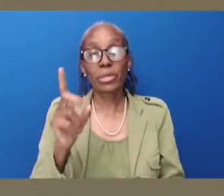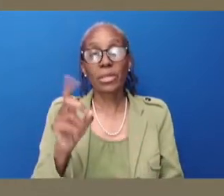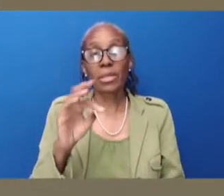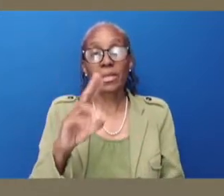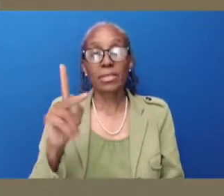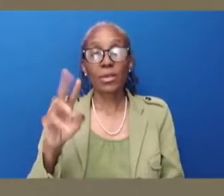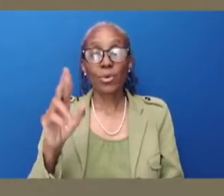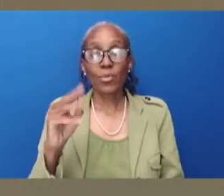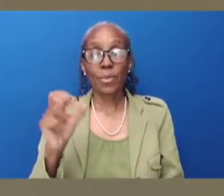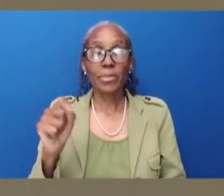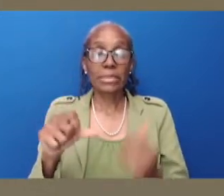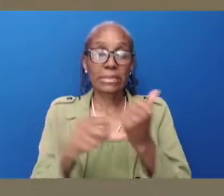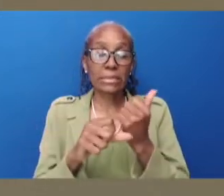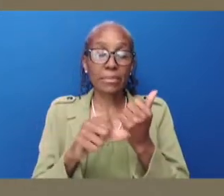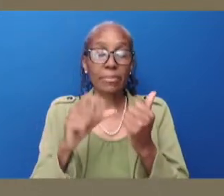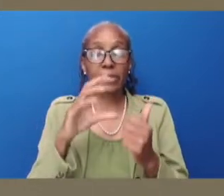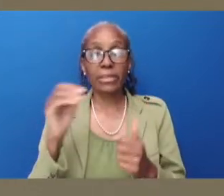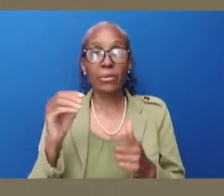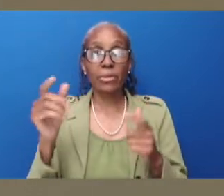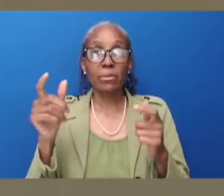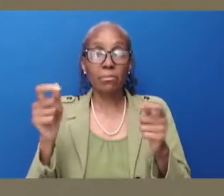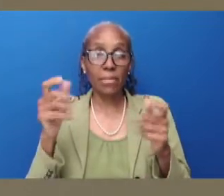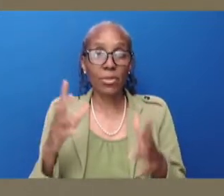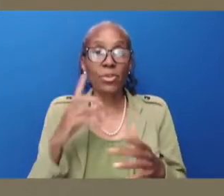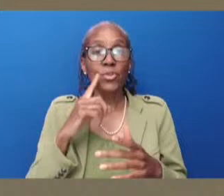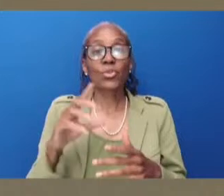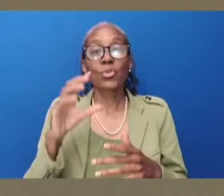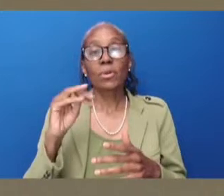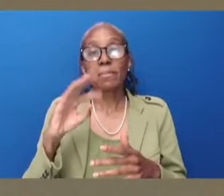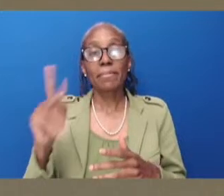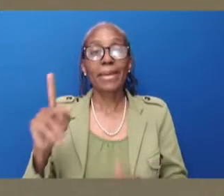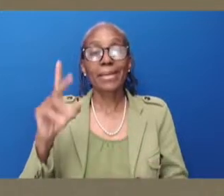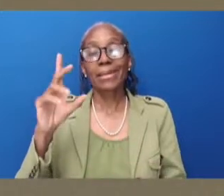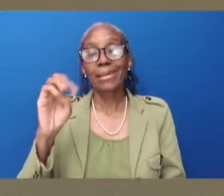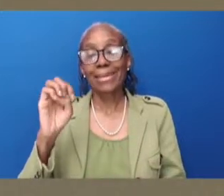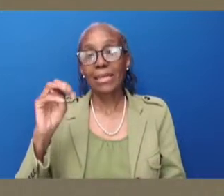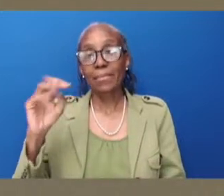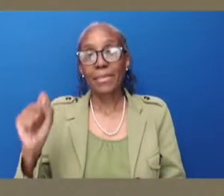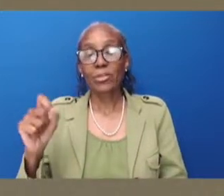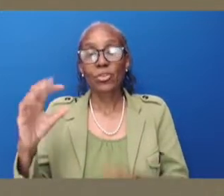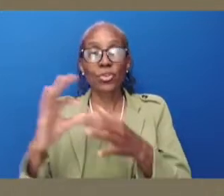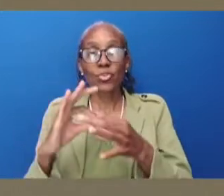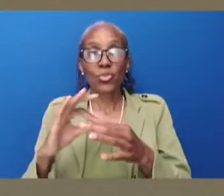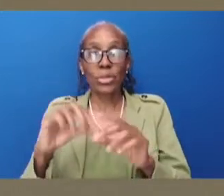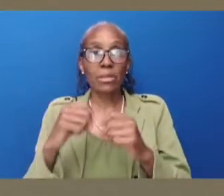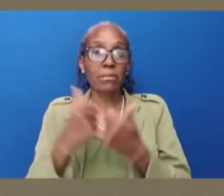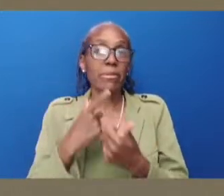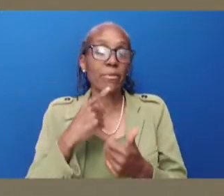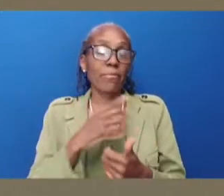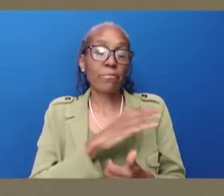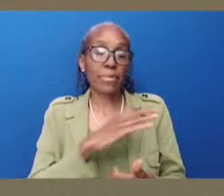MOTION TO APPOINT DERRICK RAMOS,